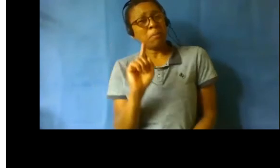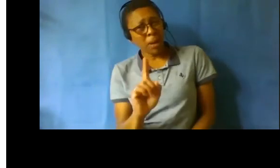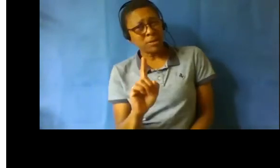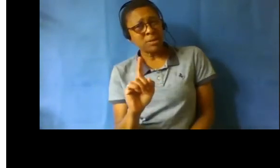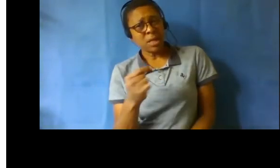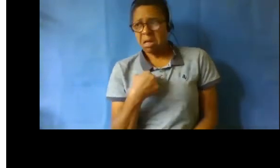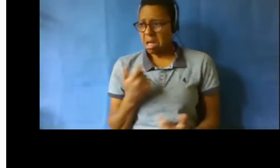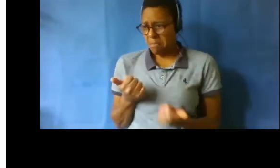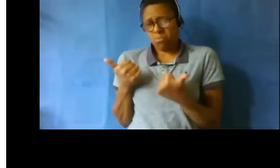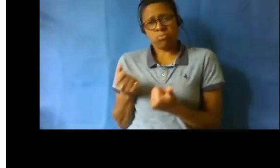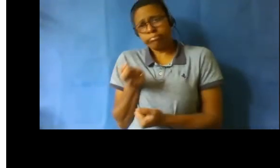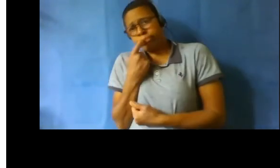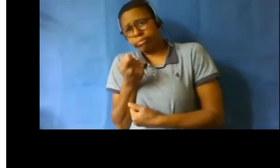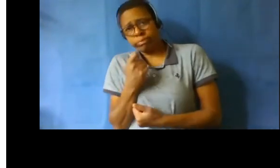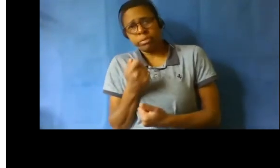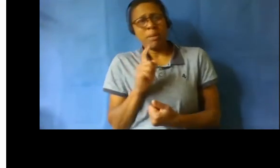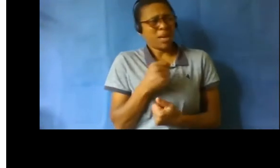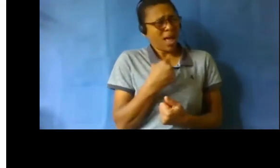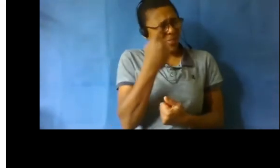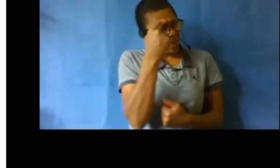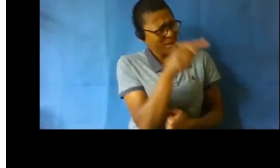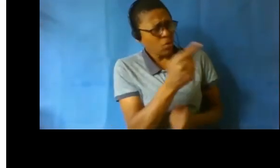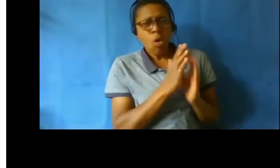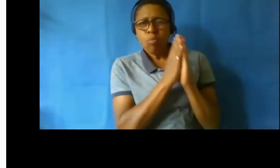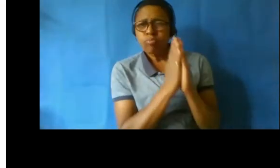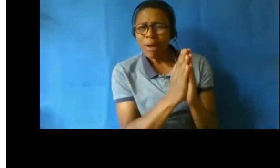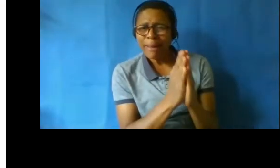medication and thinking that medication is an opposition to prayer I don't see